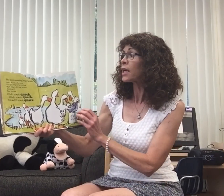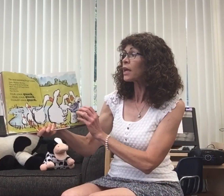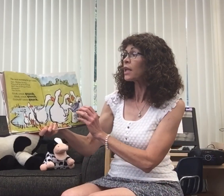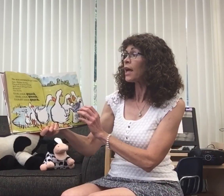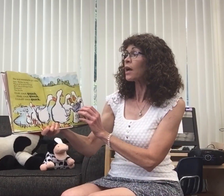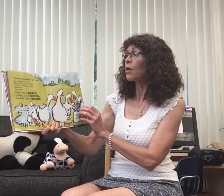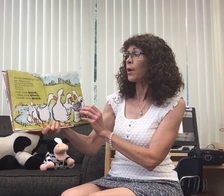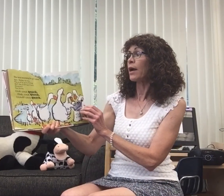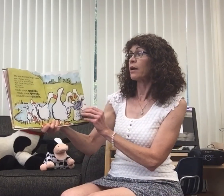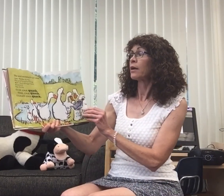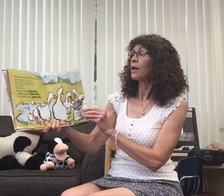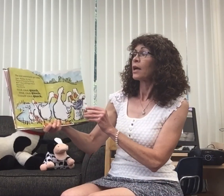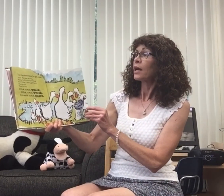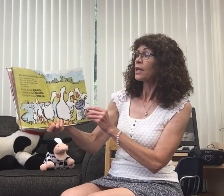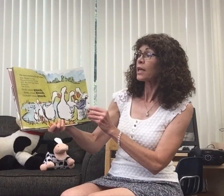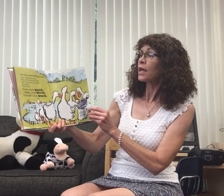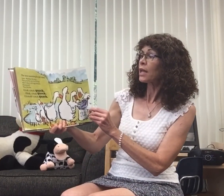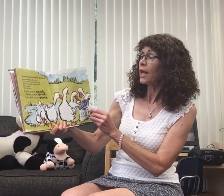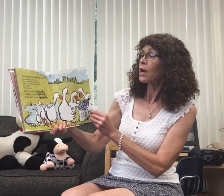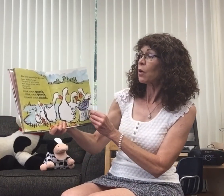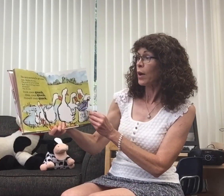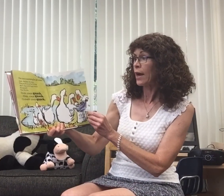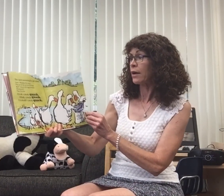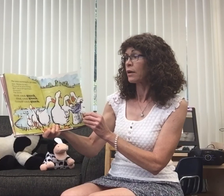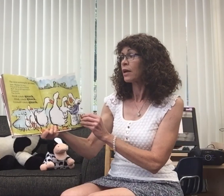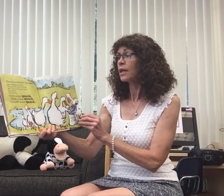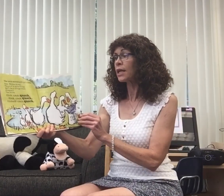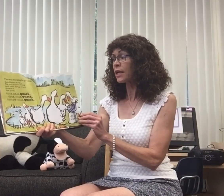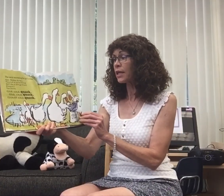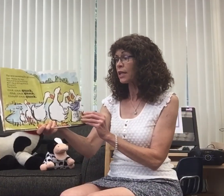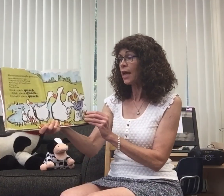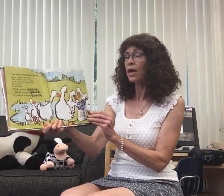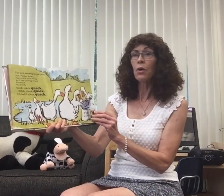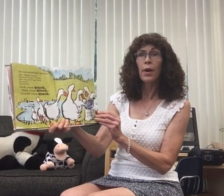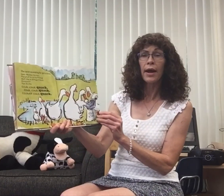"Click, clack, quack, click, clack, quack, clickity, clack, quack."